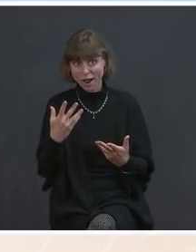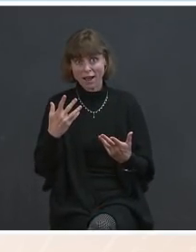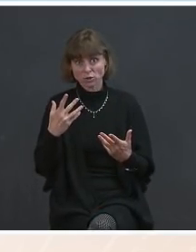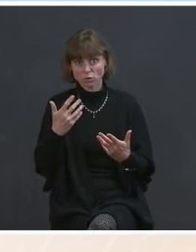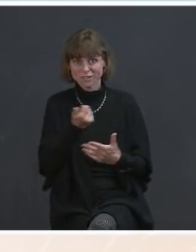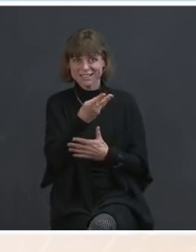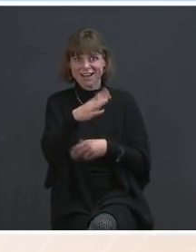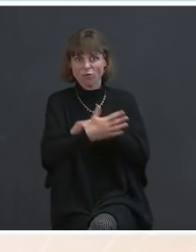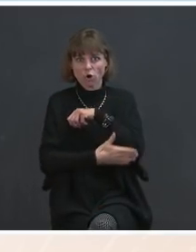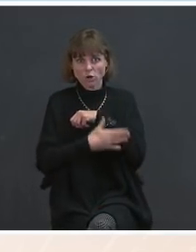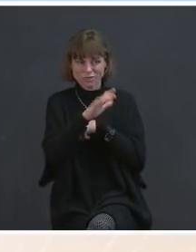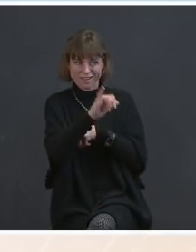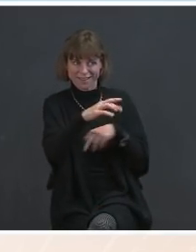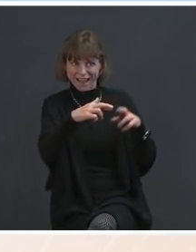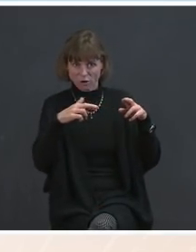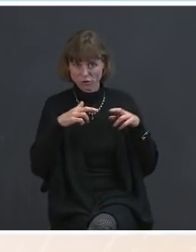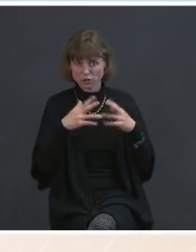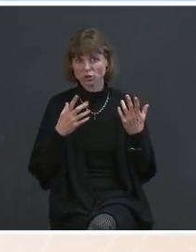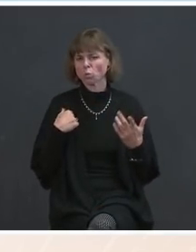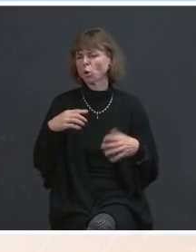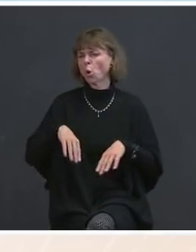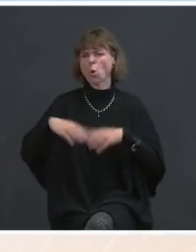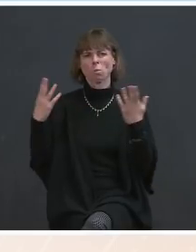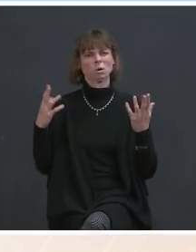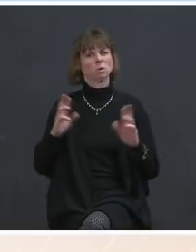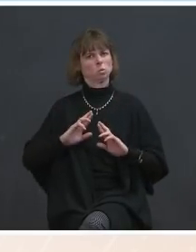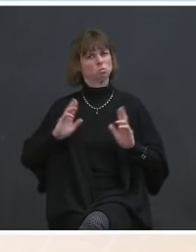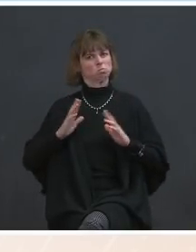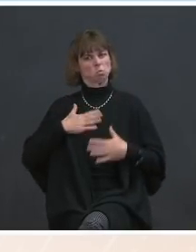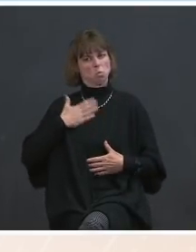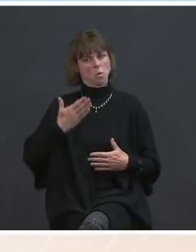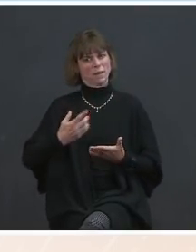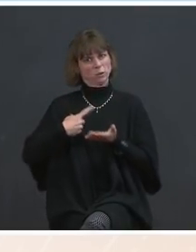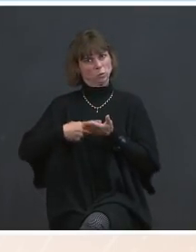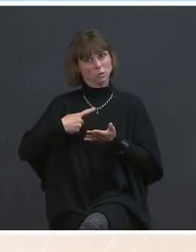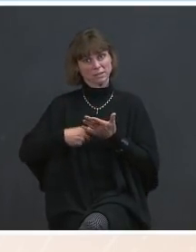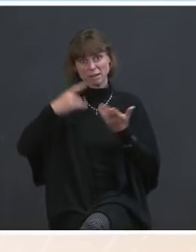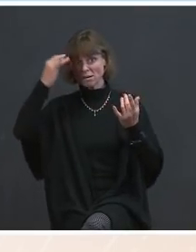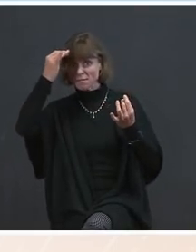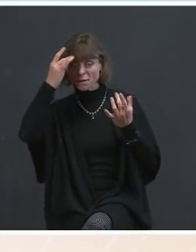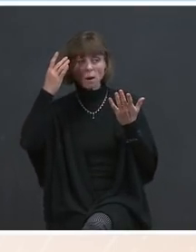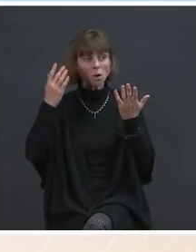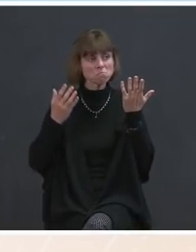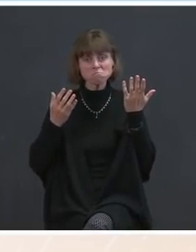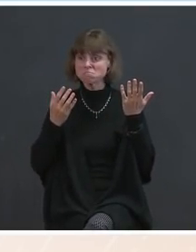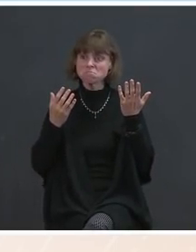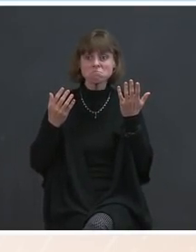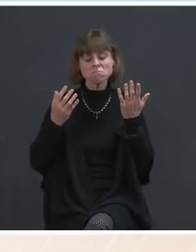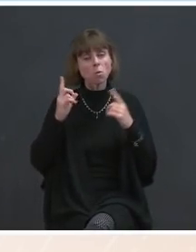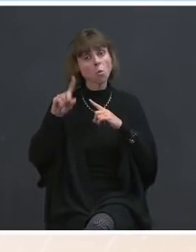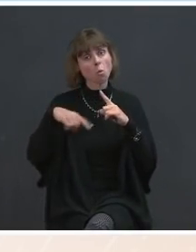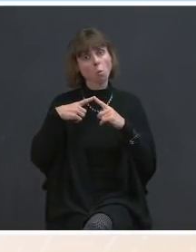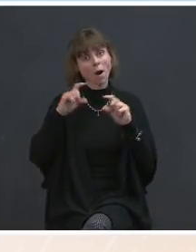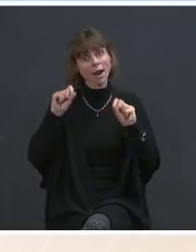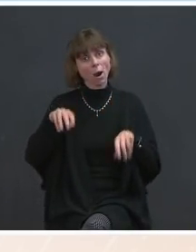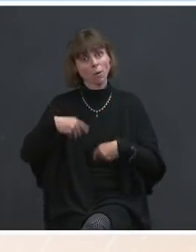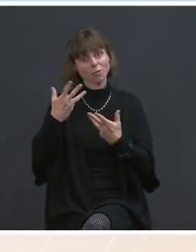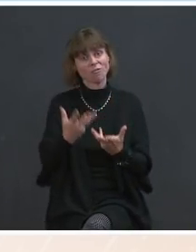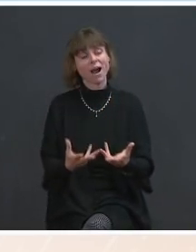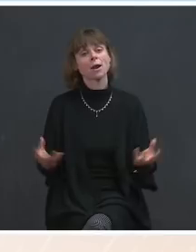And we are certainly open to discussing and considering, you know, when we can provide additional supply. But I don't have anything to preview for you